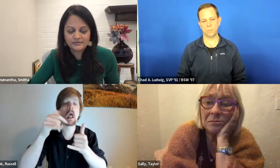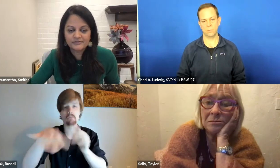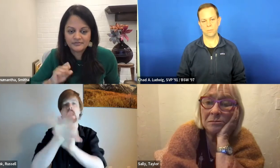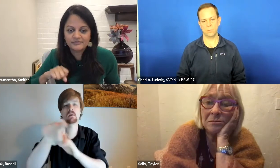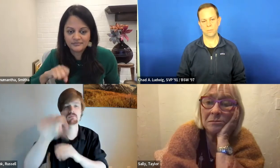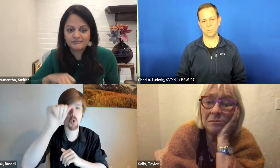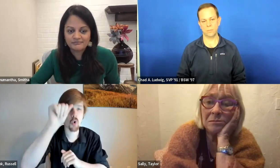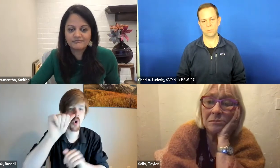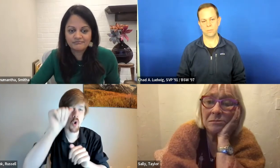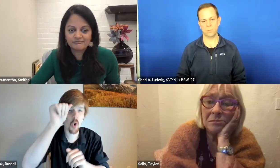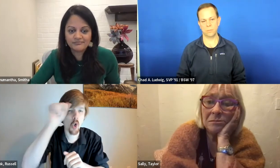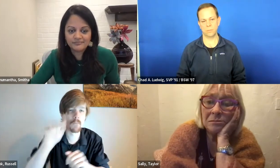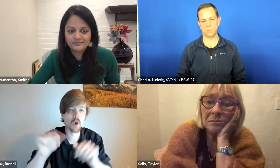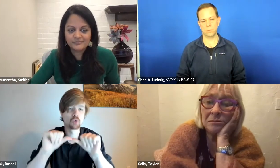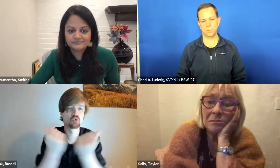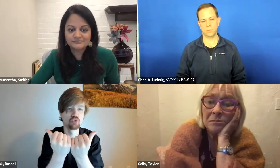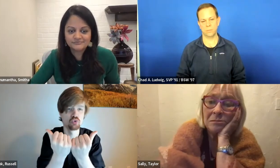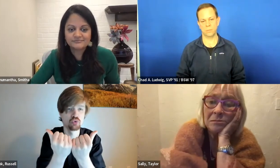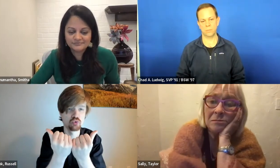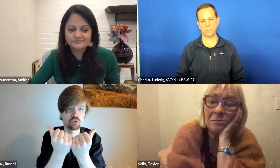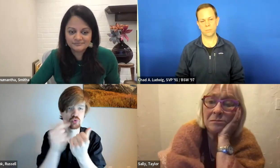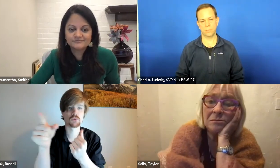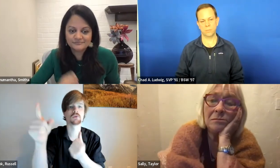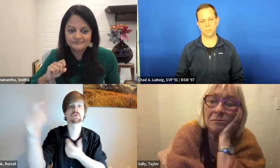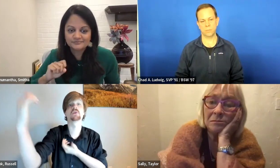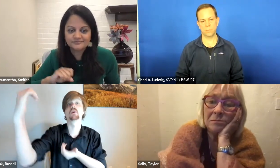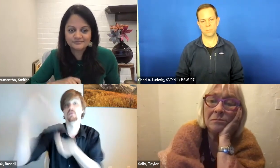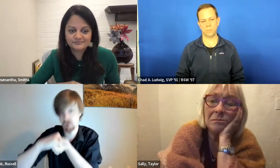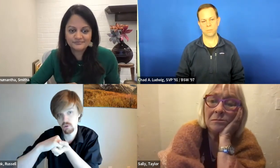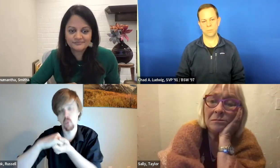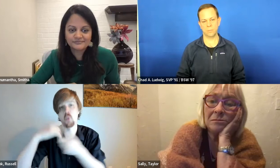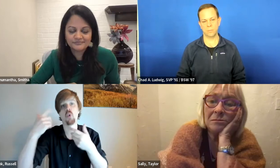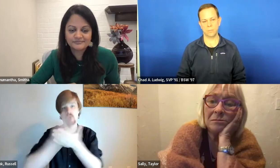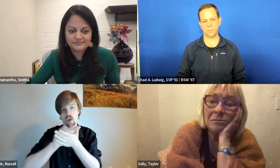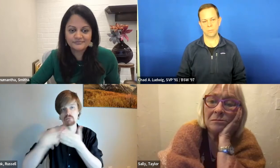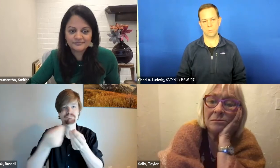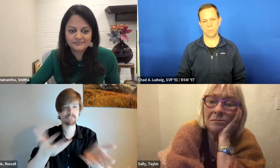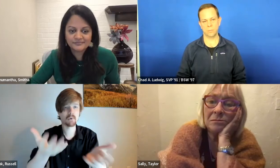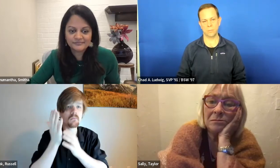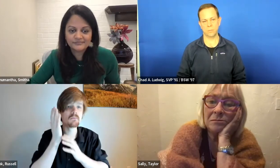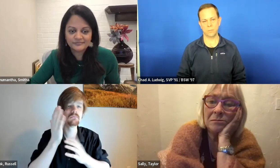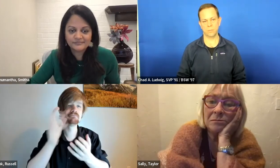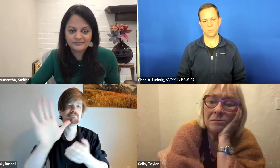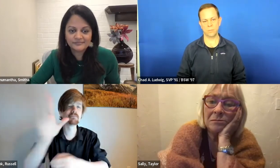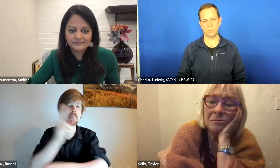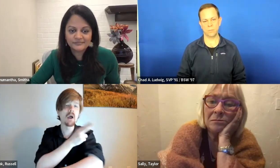we received from the social worker. We were able to call at any time. It was through the Alzheimer's Association, and they were able to partner with us